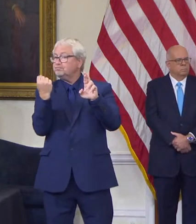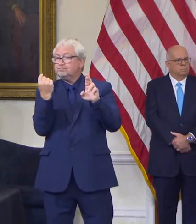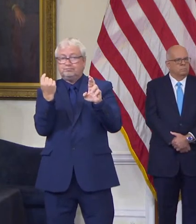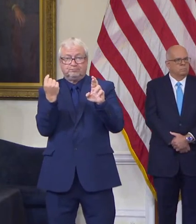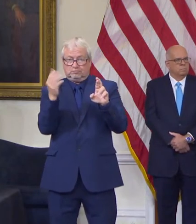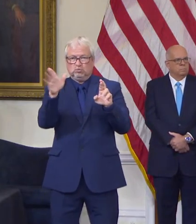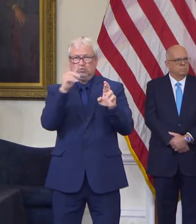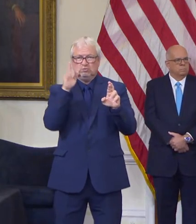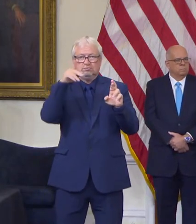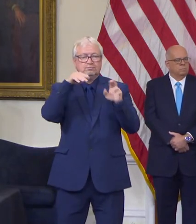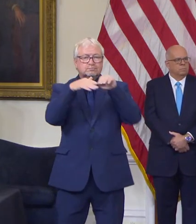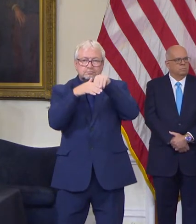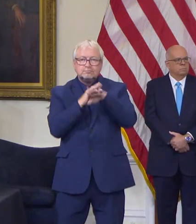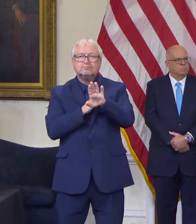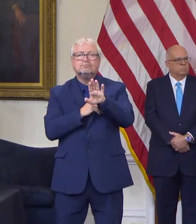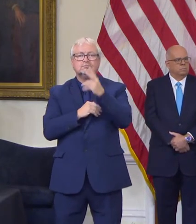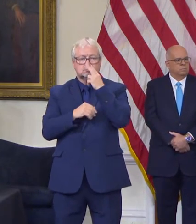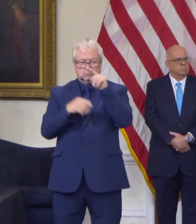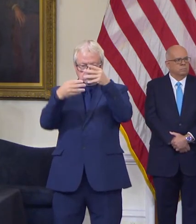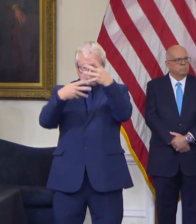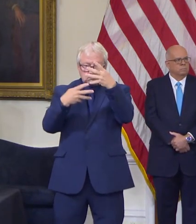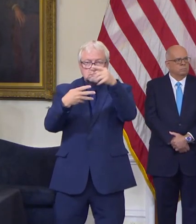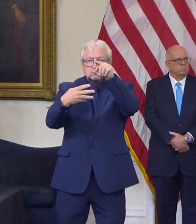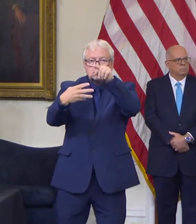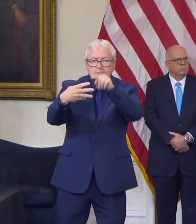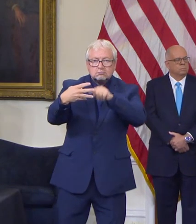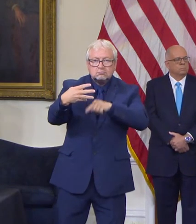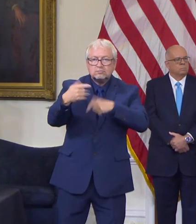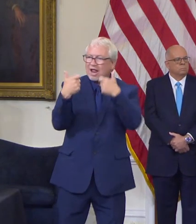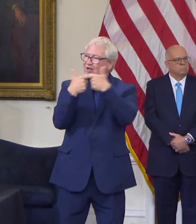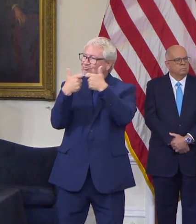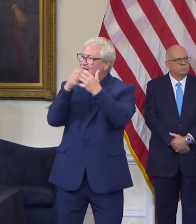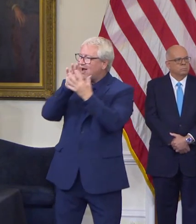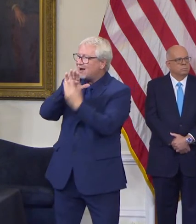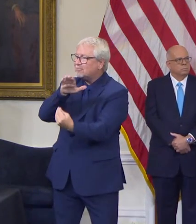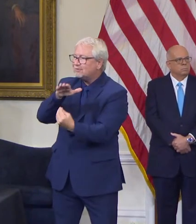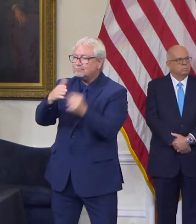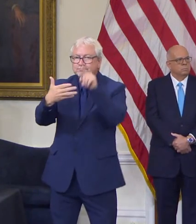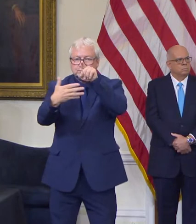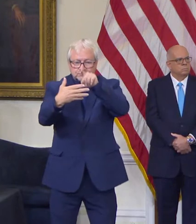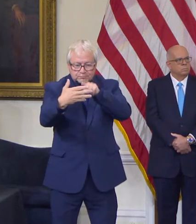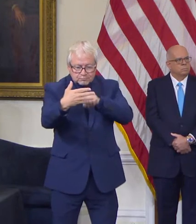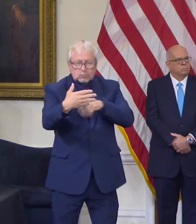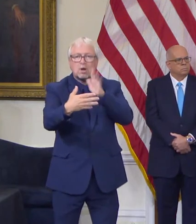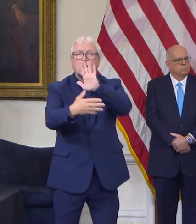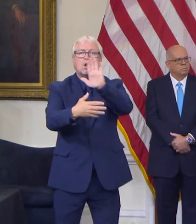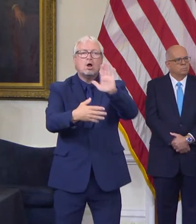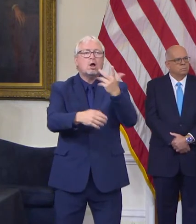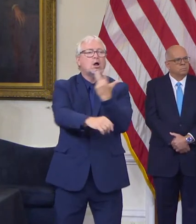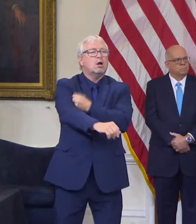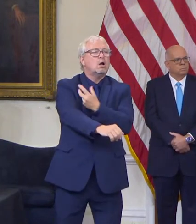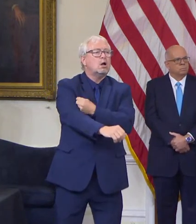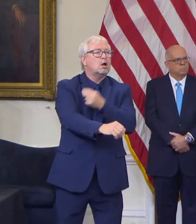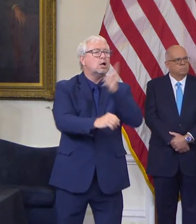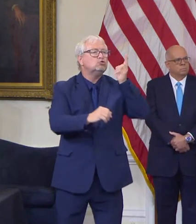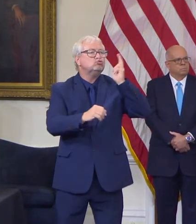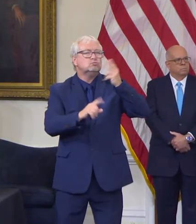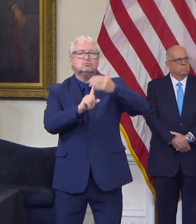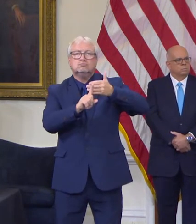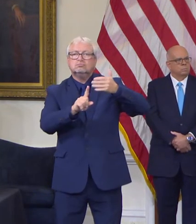Global dot com, to continue to demonstrate that you have vaccinations.